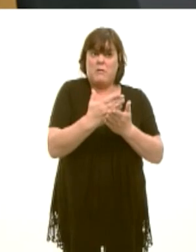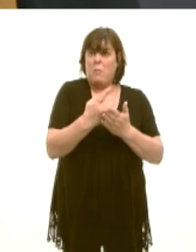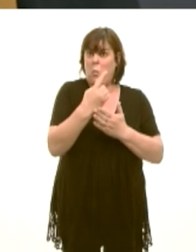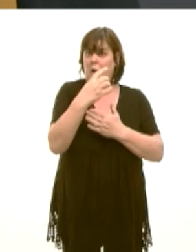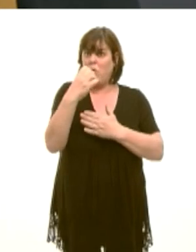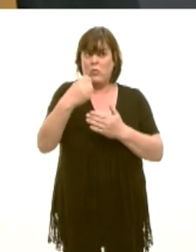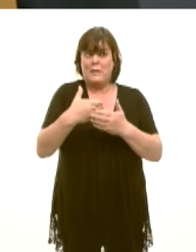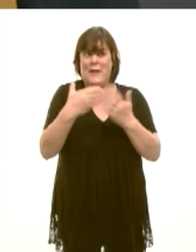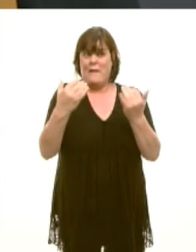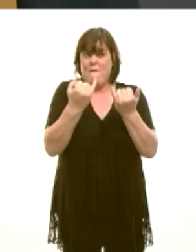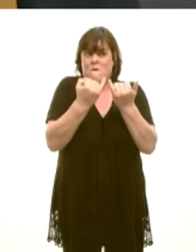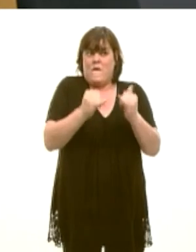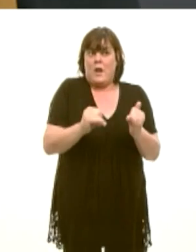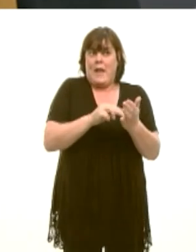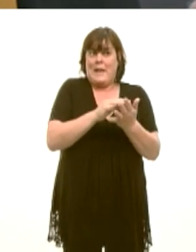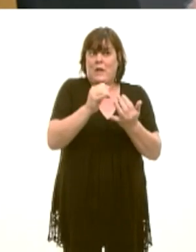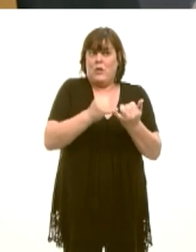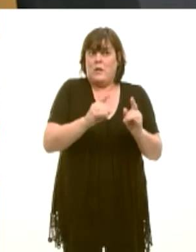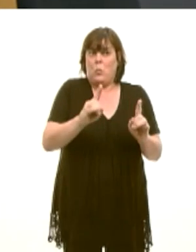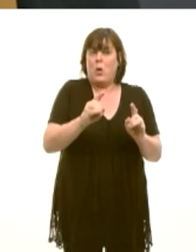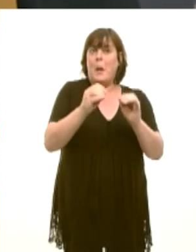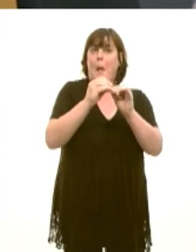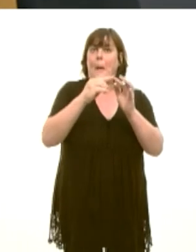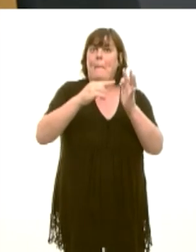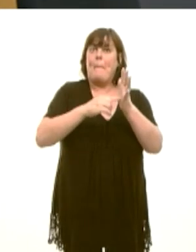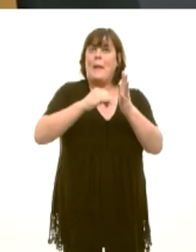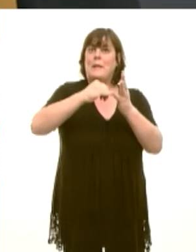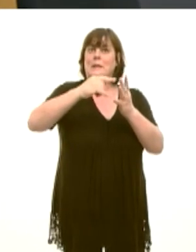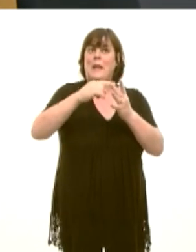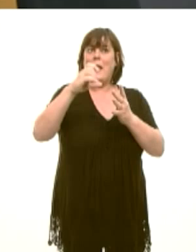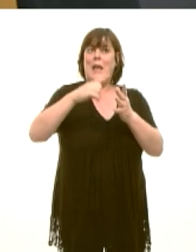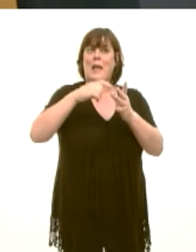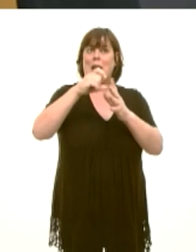Cadwaladr University Local Health Board. There was an update from the Deputy Minister for